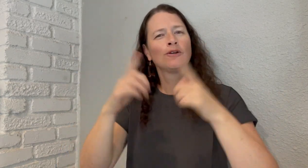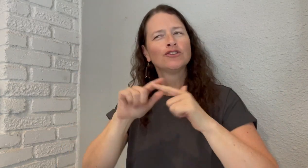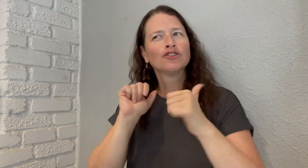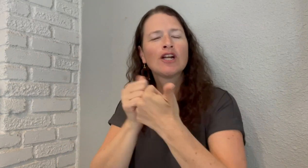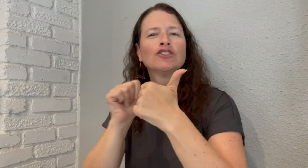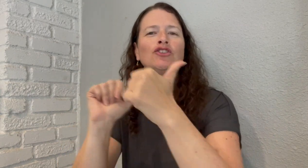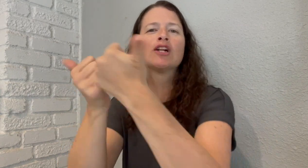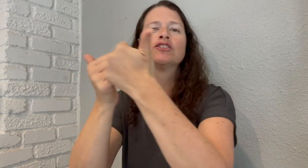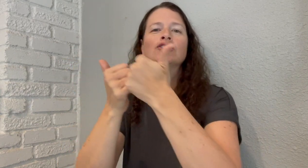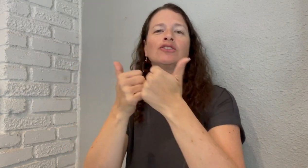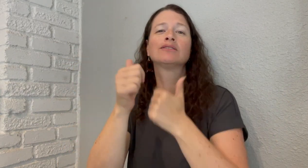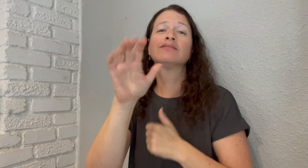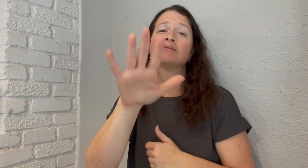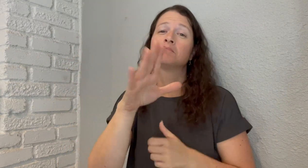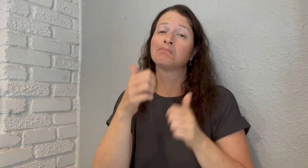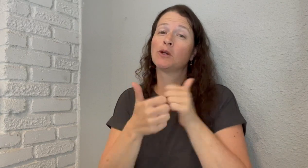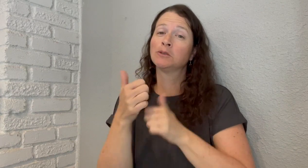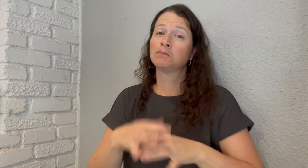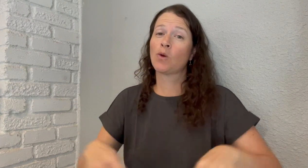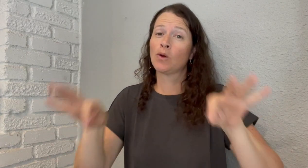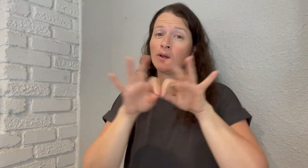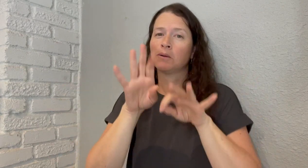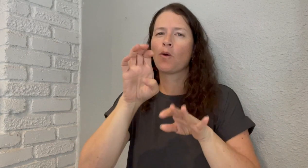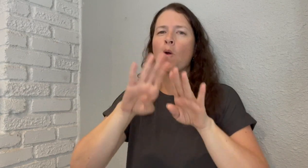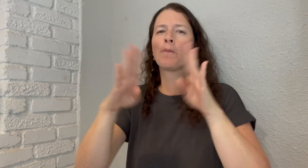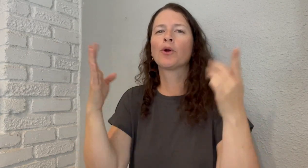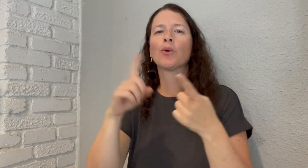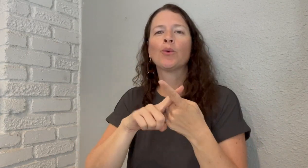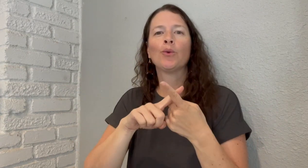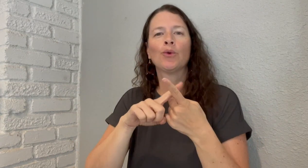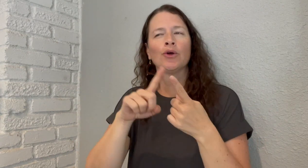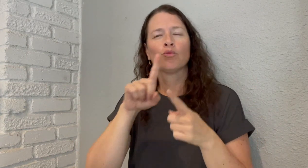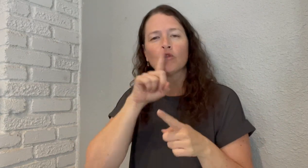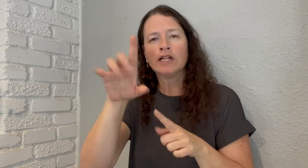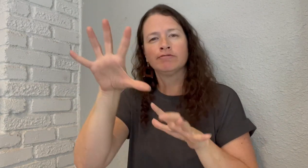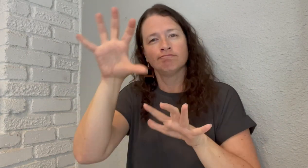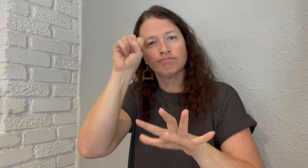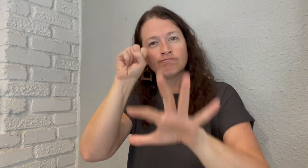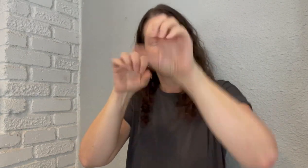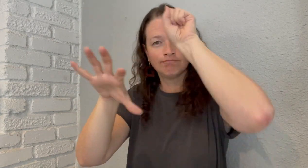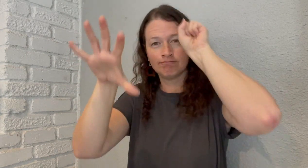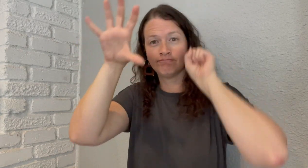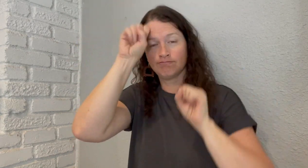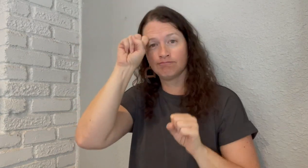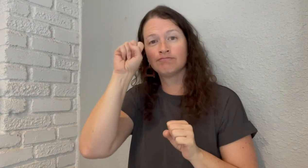Be open to learning new things. Be open to asking questions. Open to challenges. Most importantly,